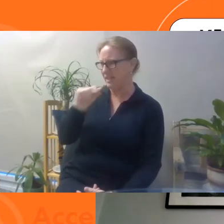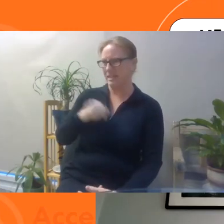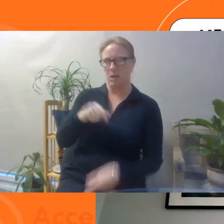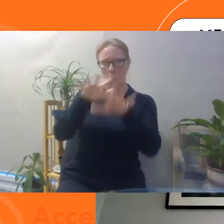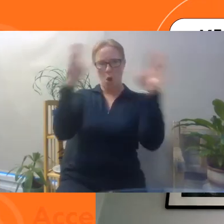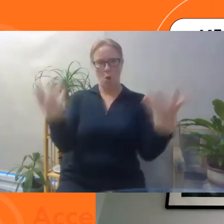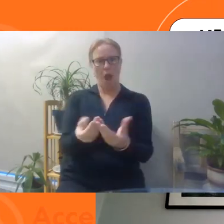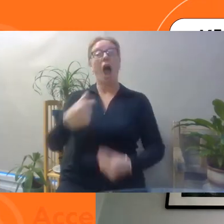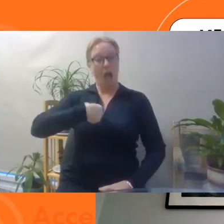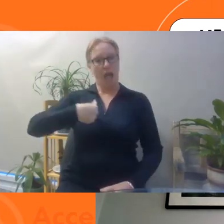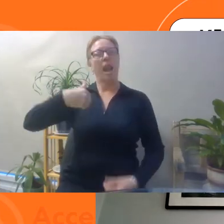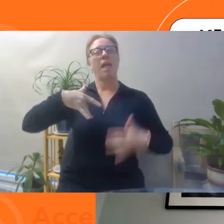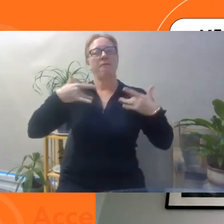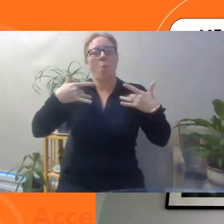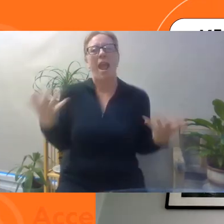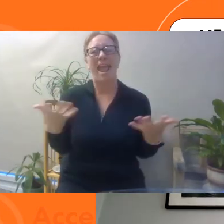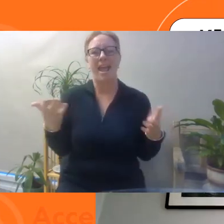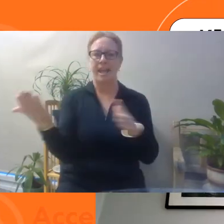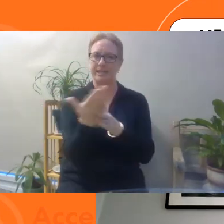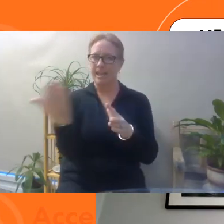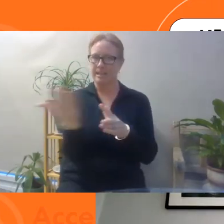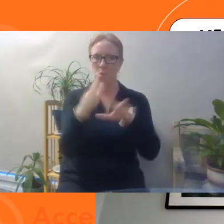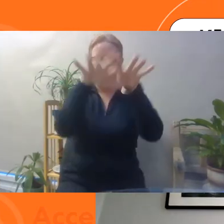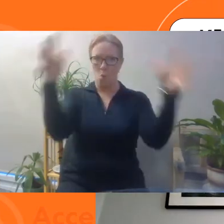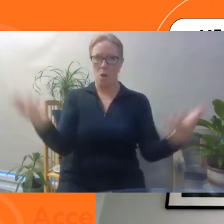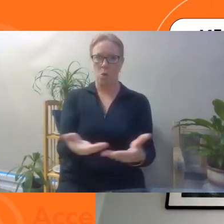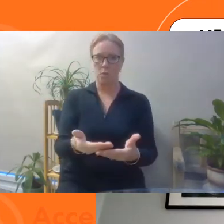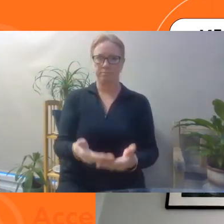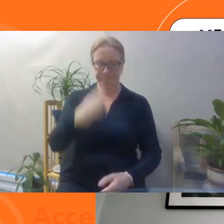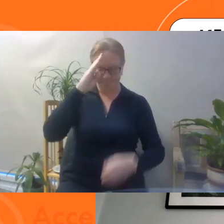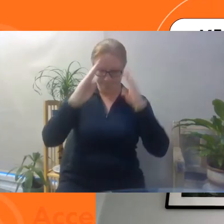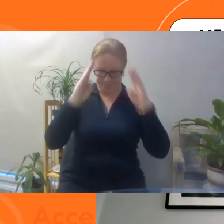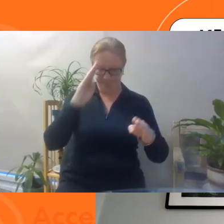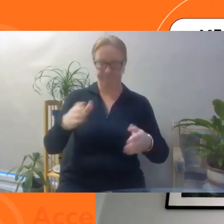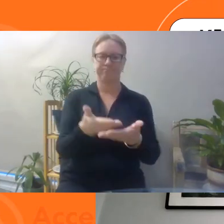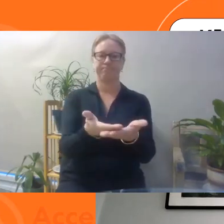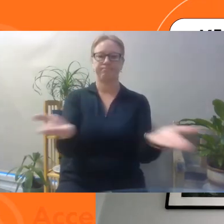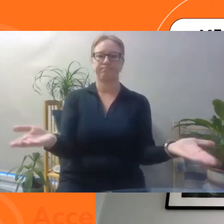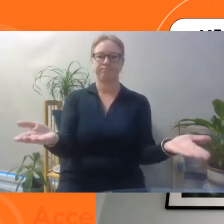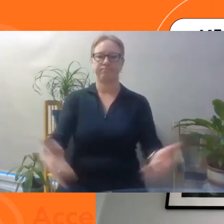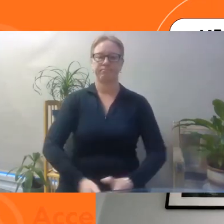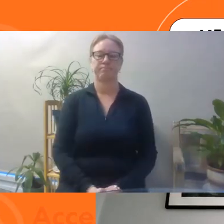world. Tēnā koutou, tēnā koutou, kia ora tātou katoa. Thank you